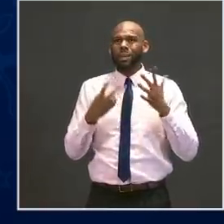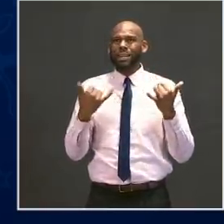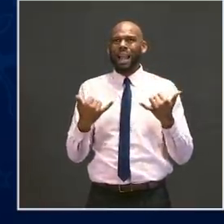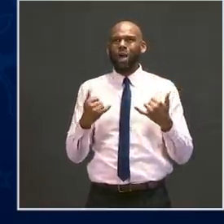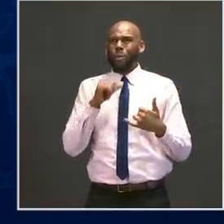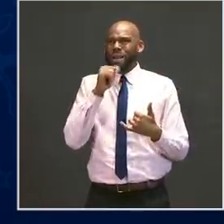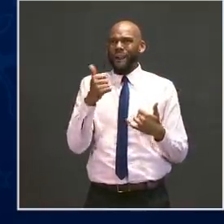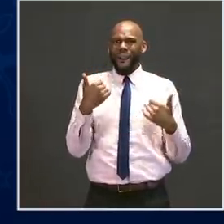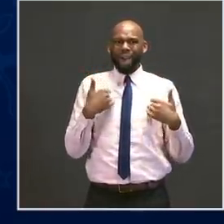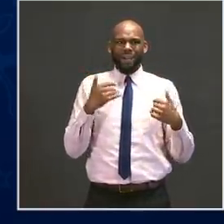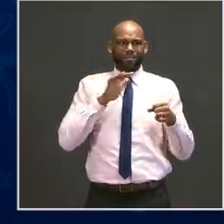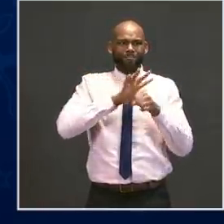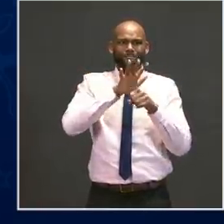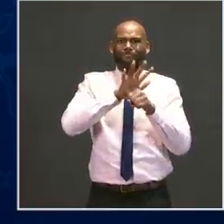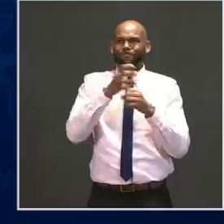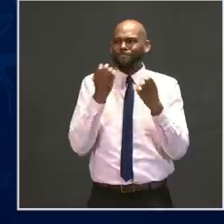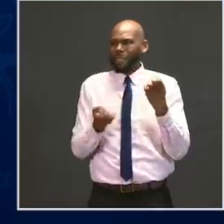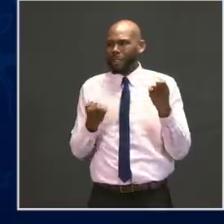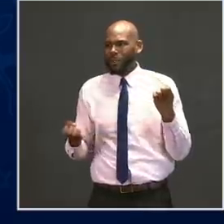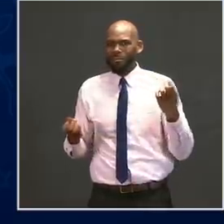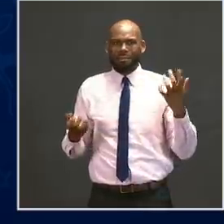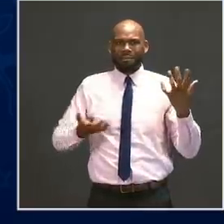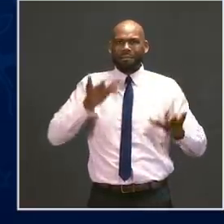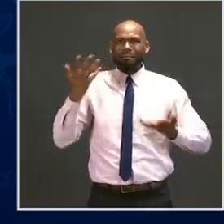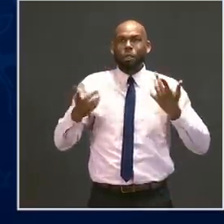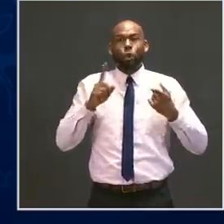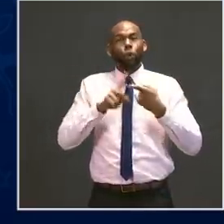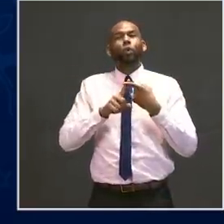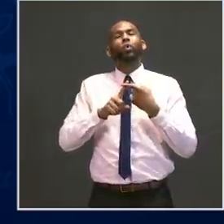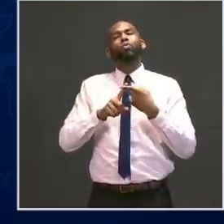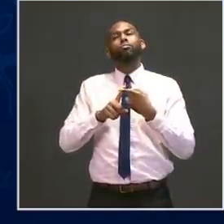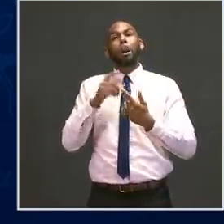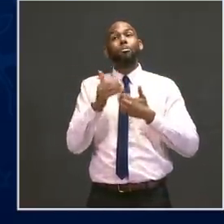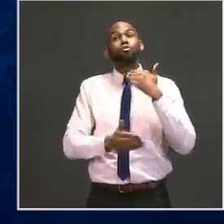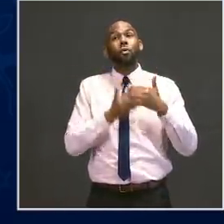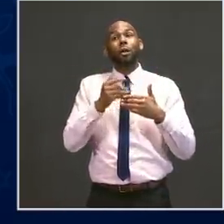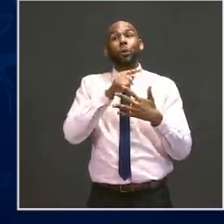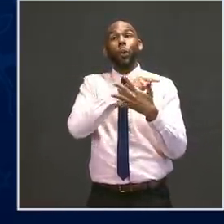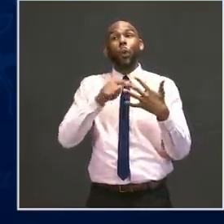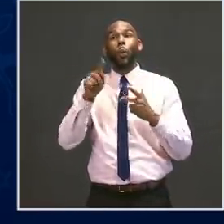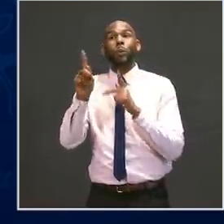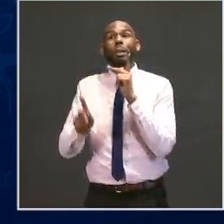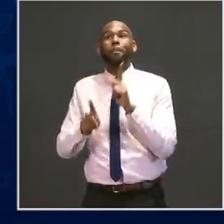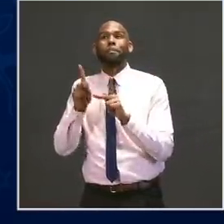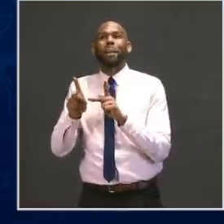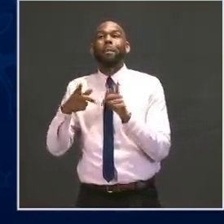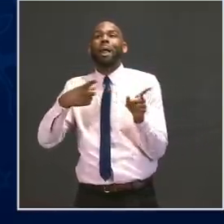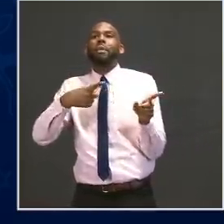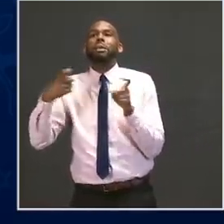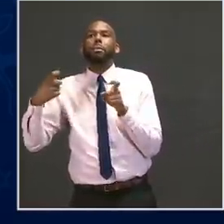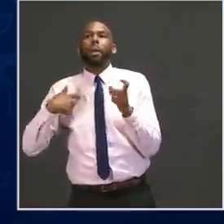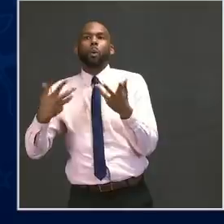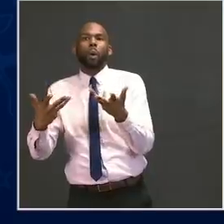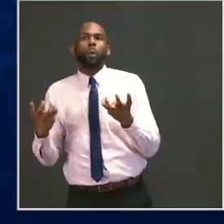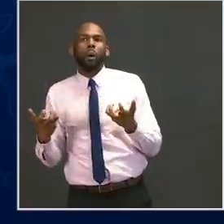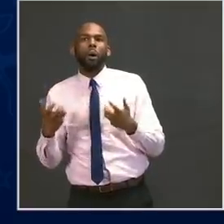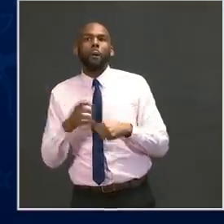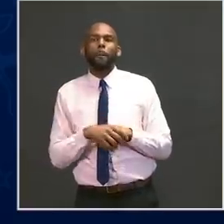to process people at the pa- -- race [sic] -- the pace that we would like to do. The Press: Yeah, the President of Mexico, today,